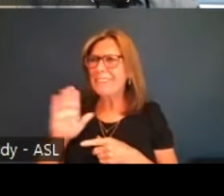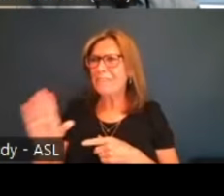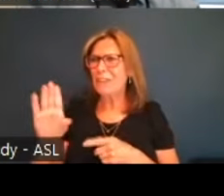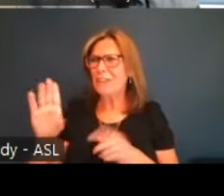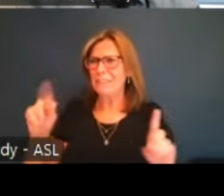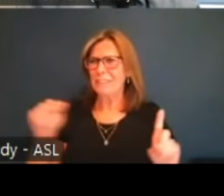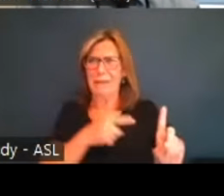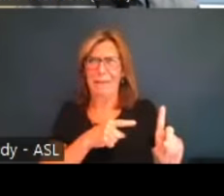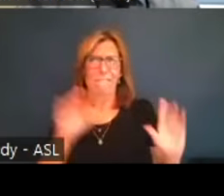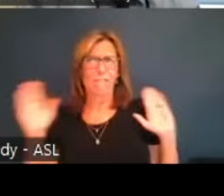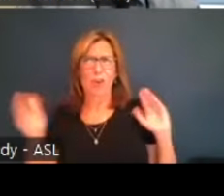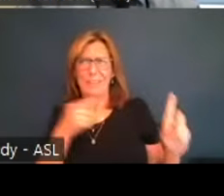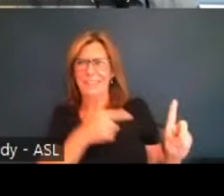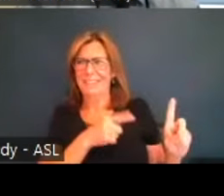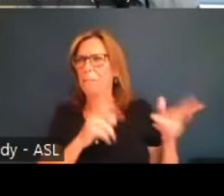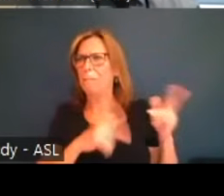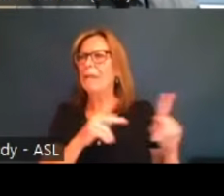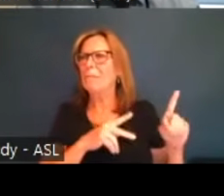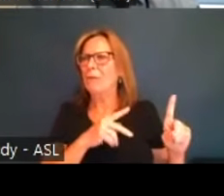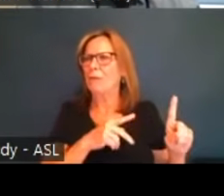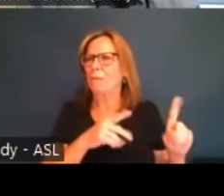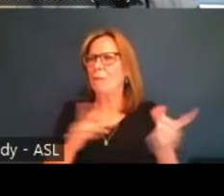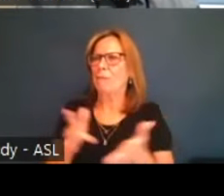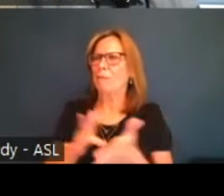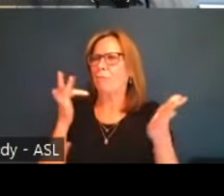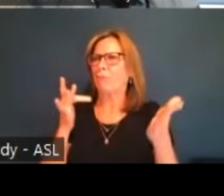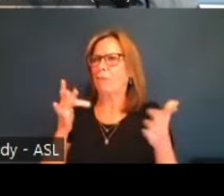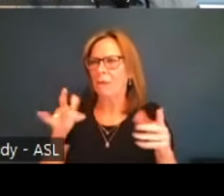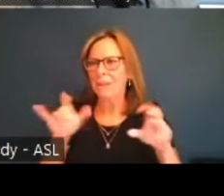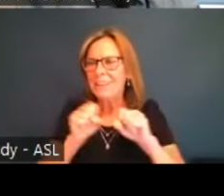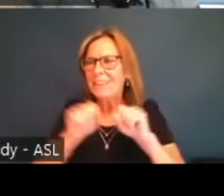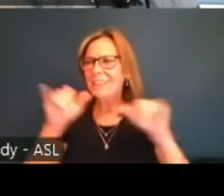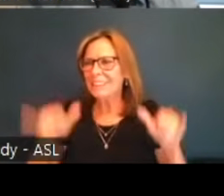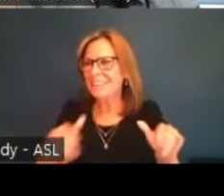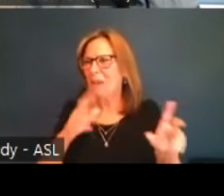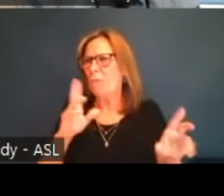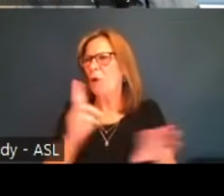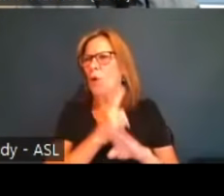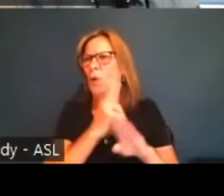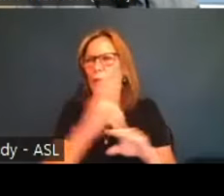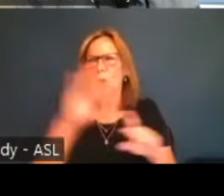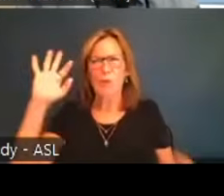outrageous scenarios to say, oh, this is what people with disabilities are trying to pull, is not fair, In many